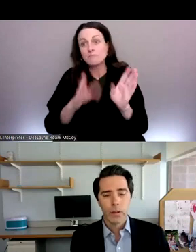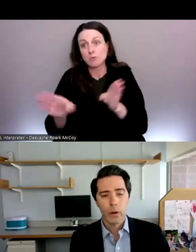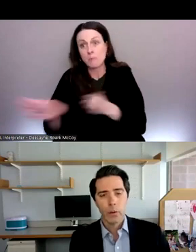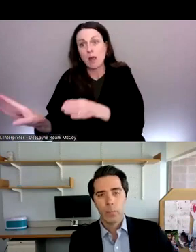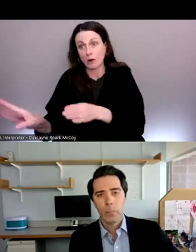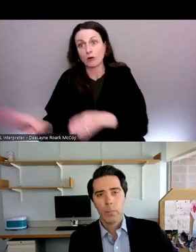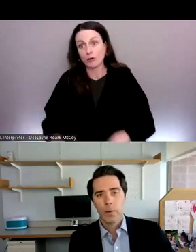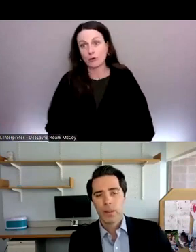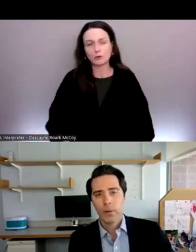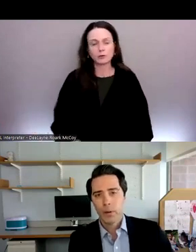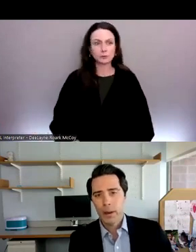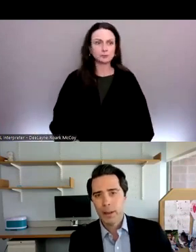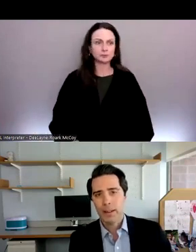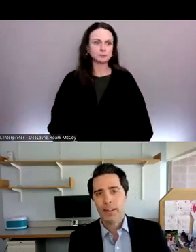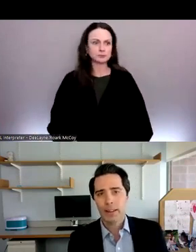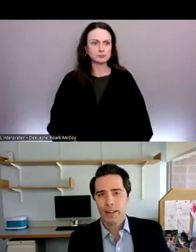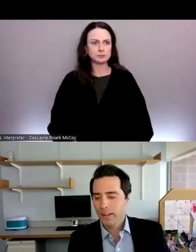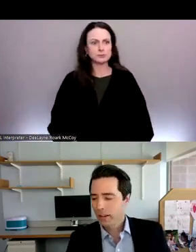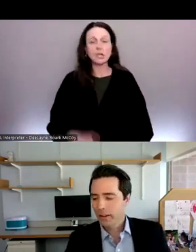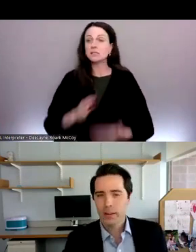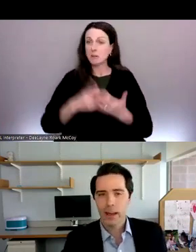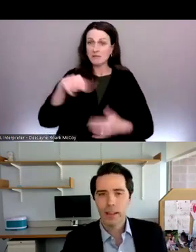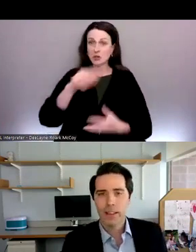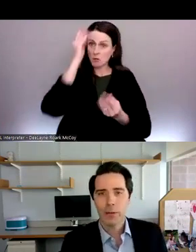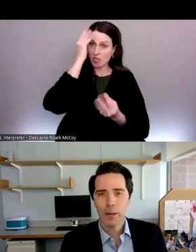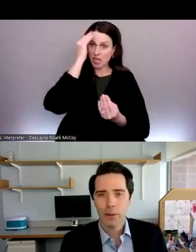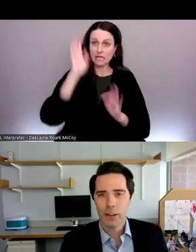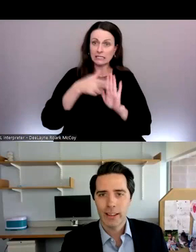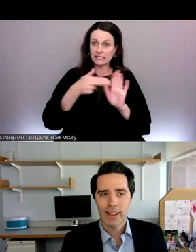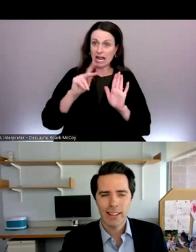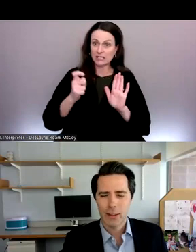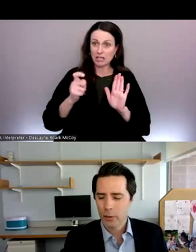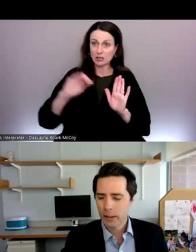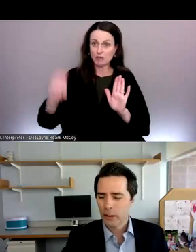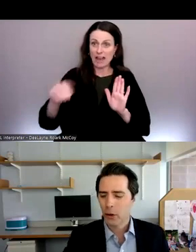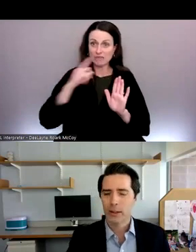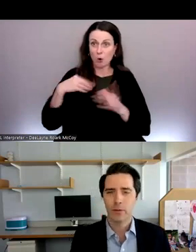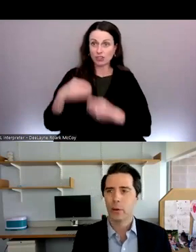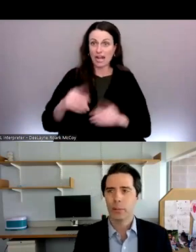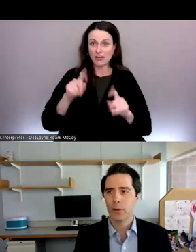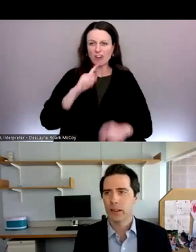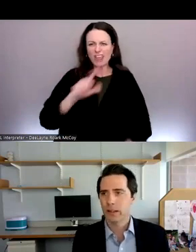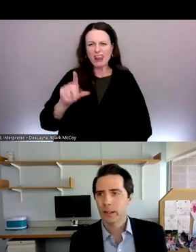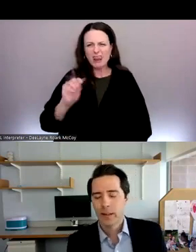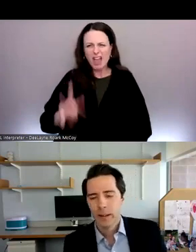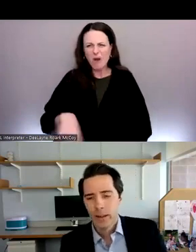so some of you may be thinking that the diagnostic rate for genetic testing is